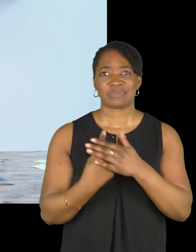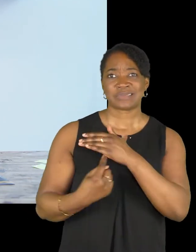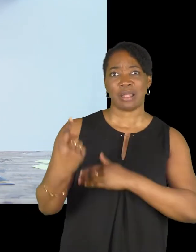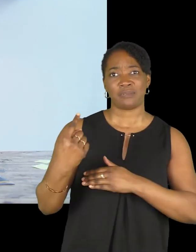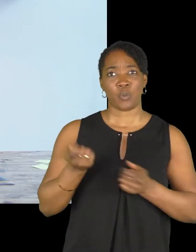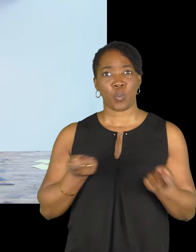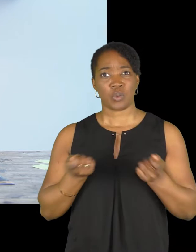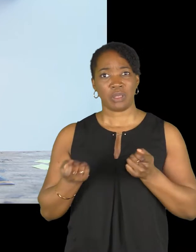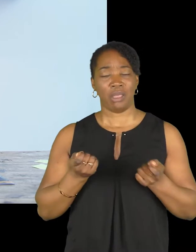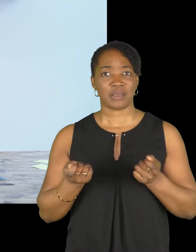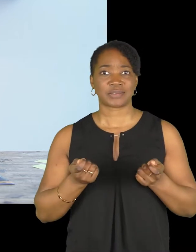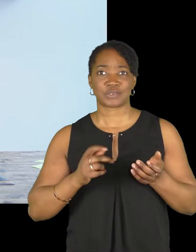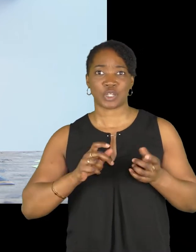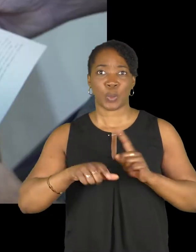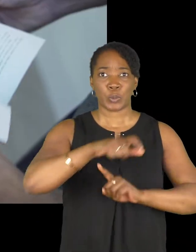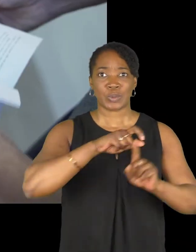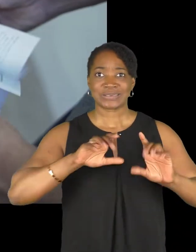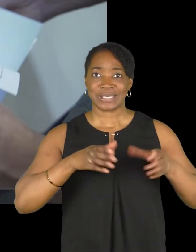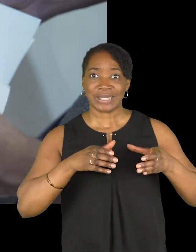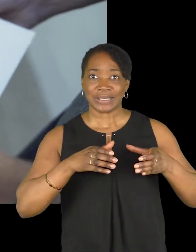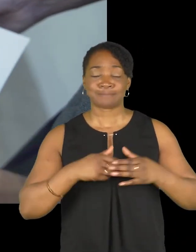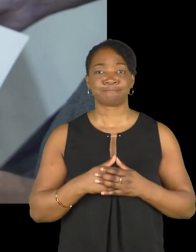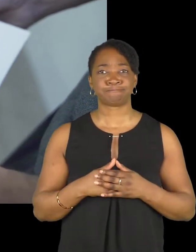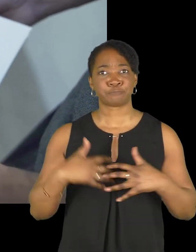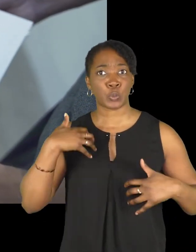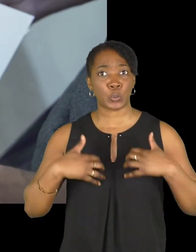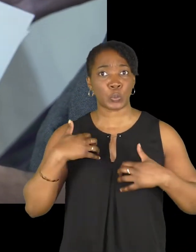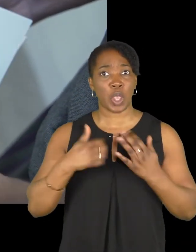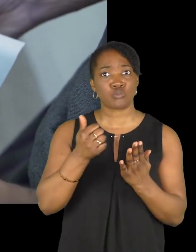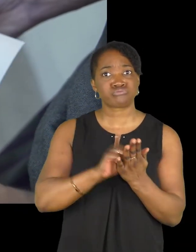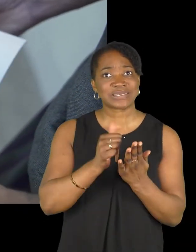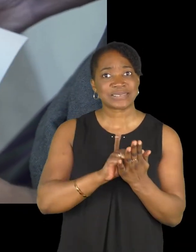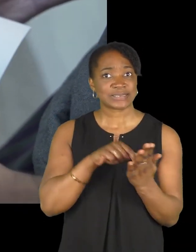particularly in the early 2000s. So I'm really interested in print because when we set-up the